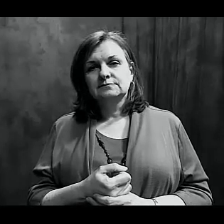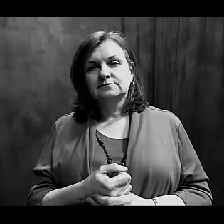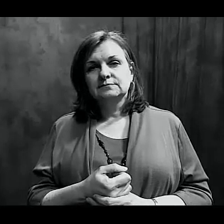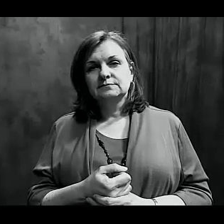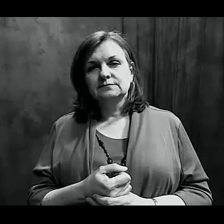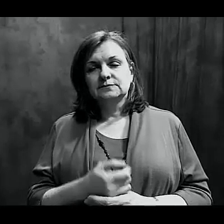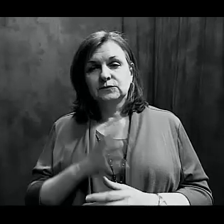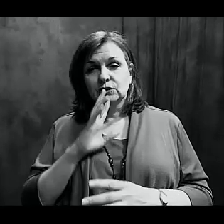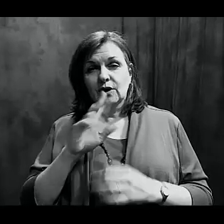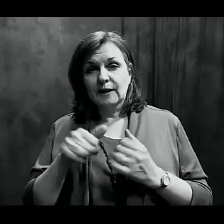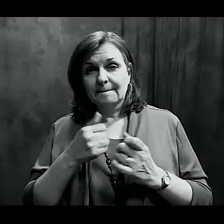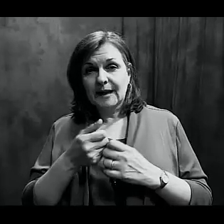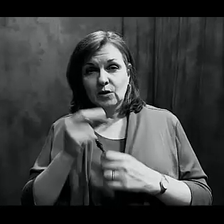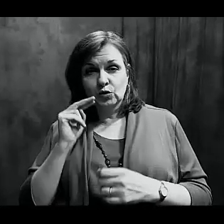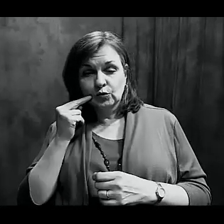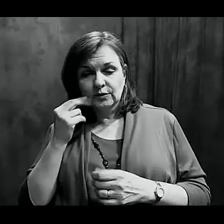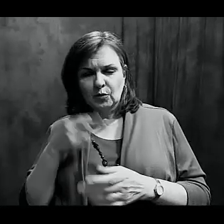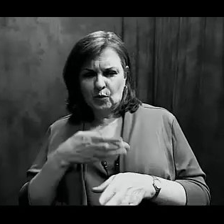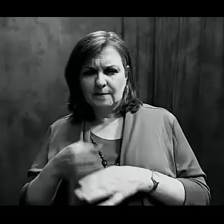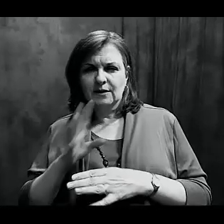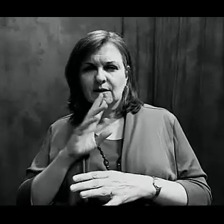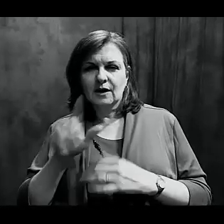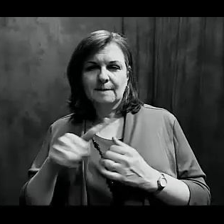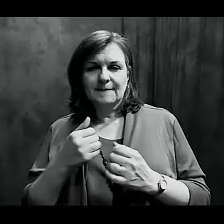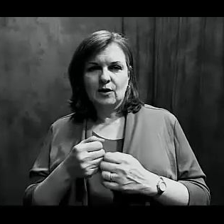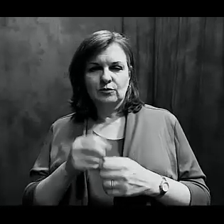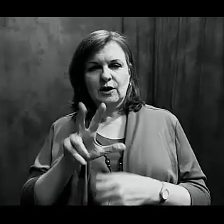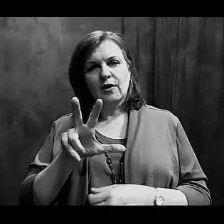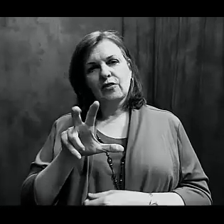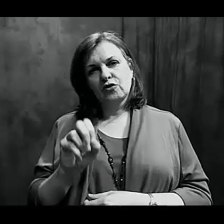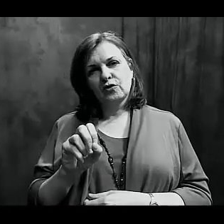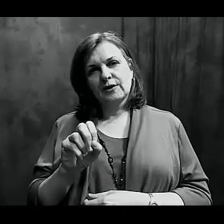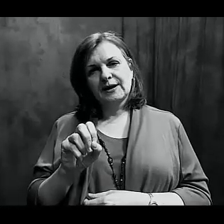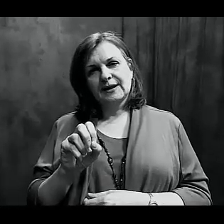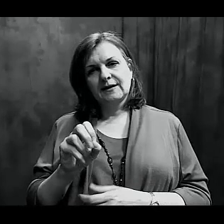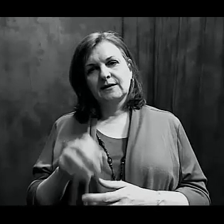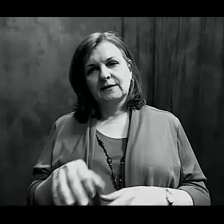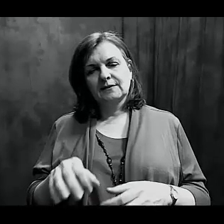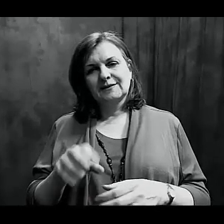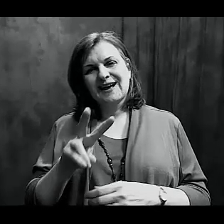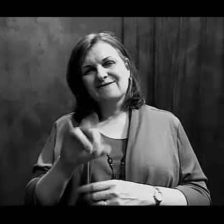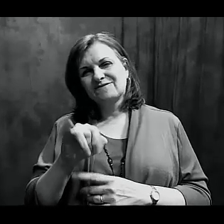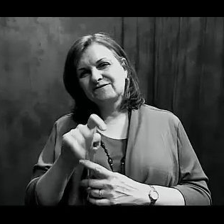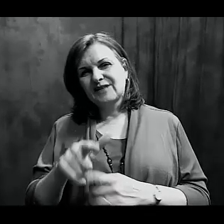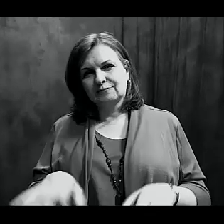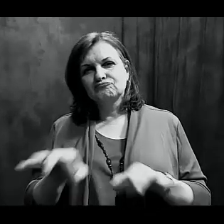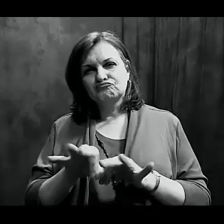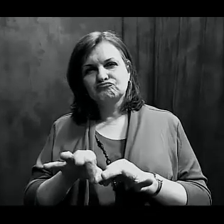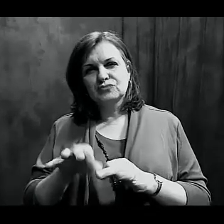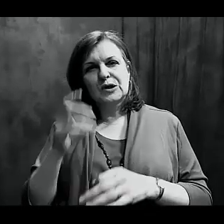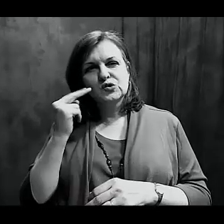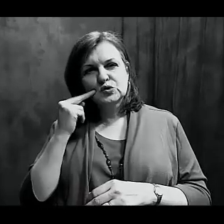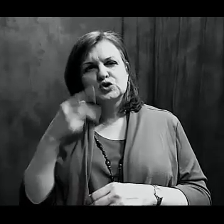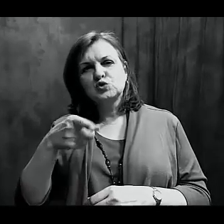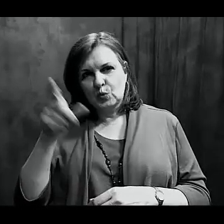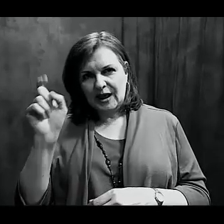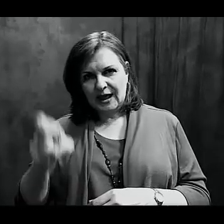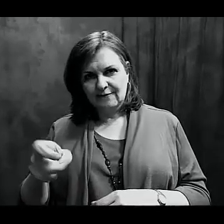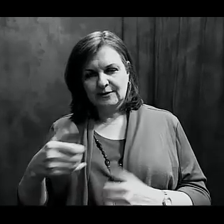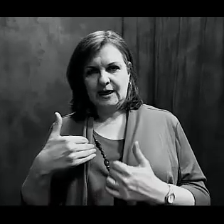these types of nutrients would be -- there are 30 vital life elements are 30 vital nutrients that you have to have